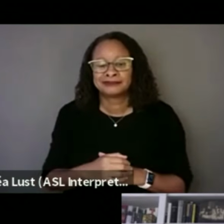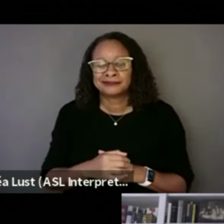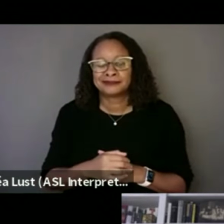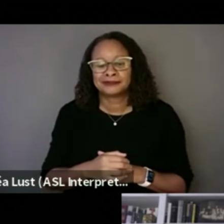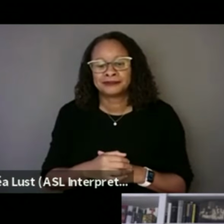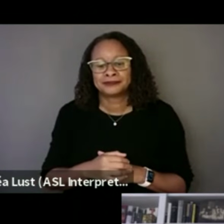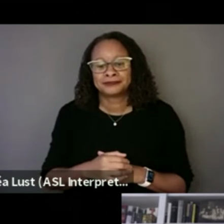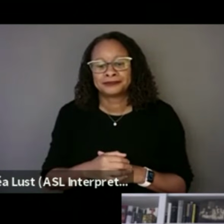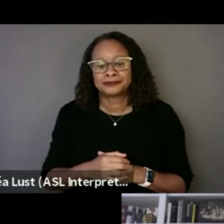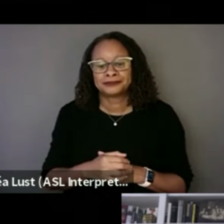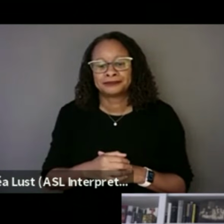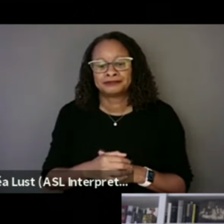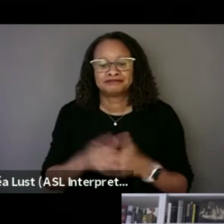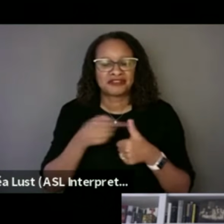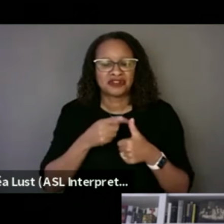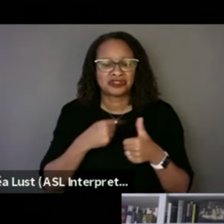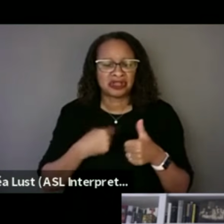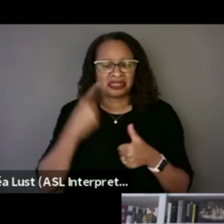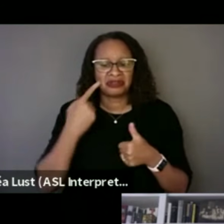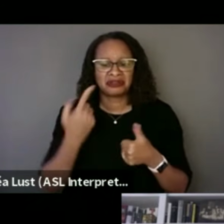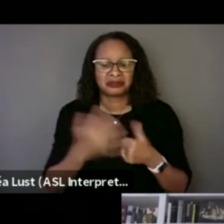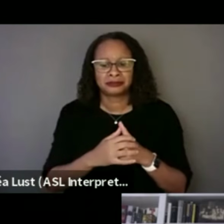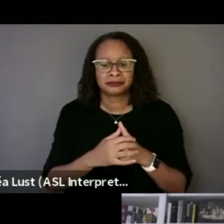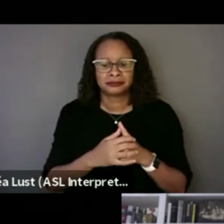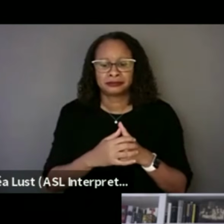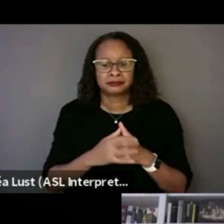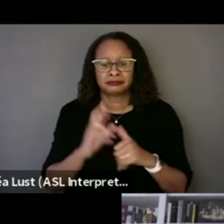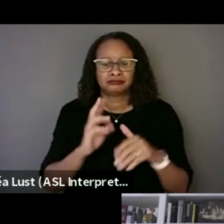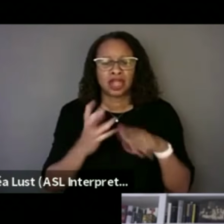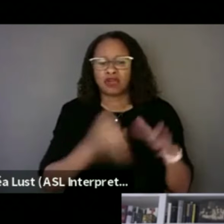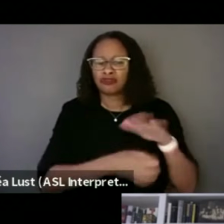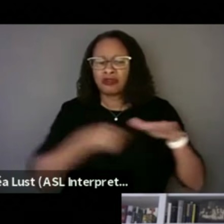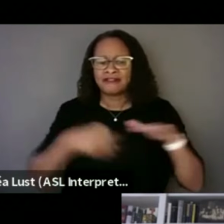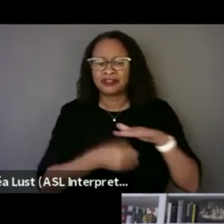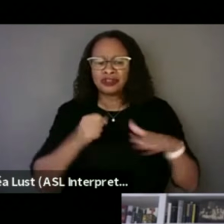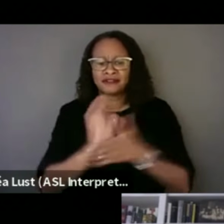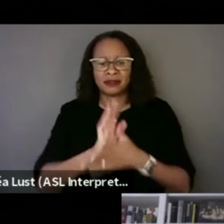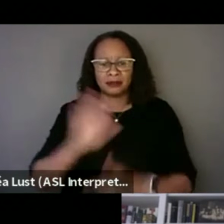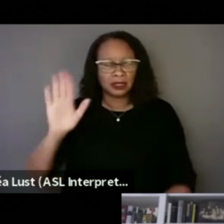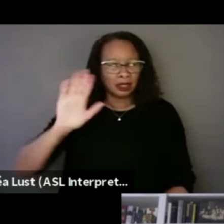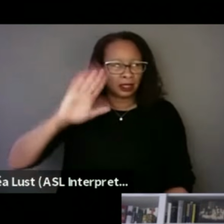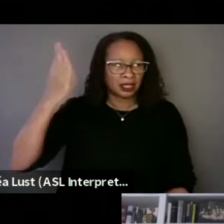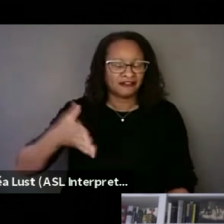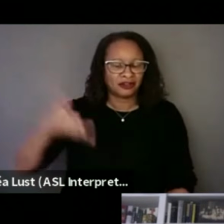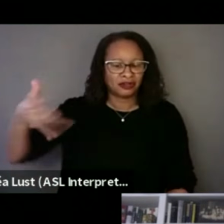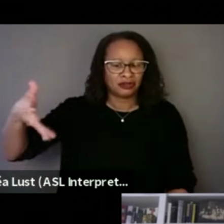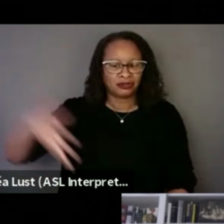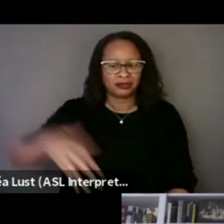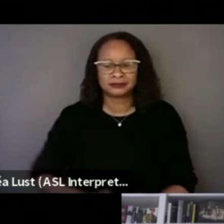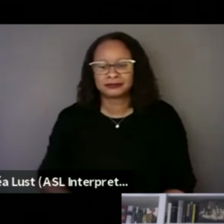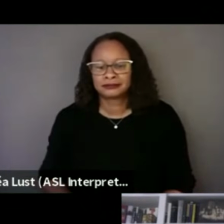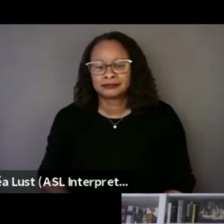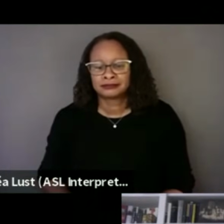And at first I thought, refugees film, never. I was, like this was a direct no.